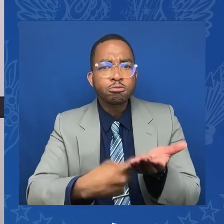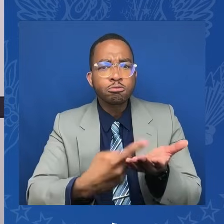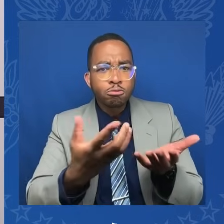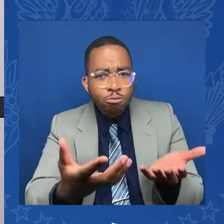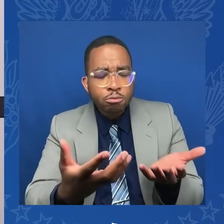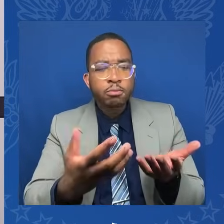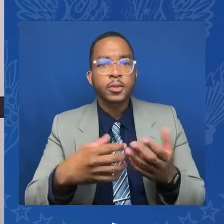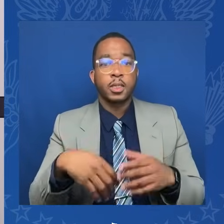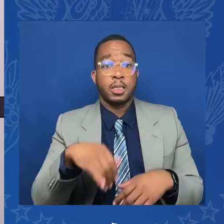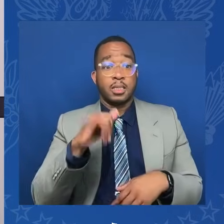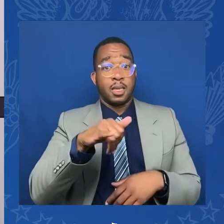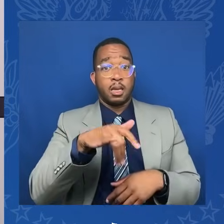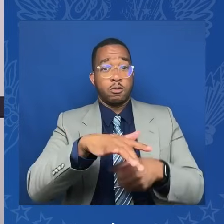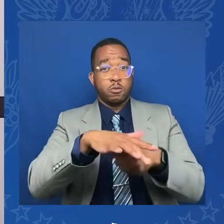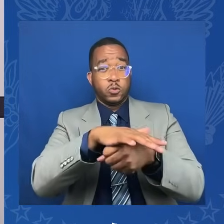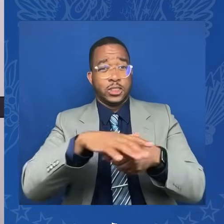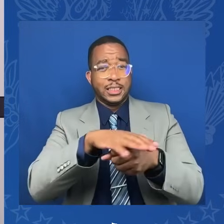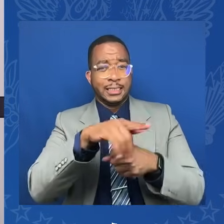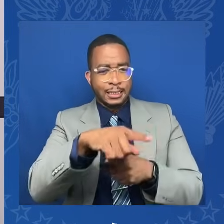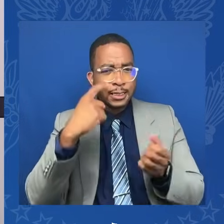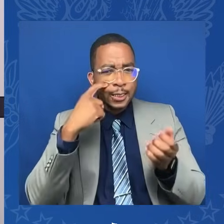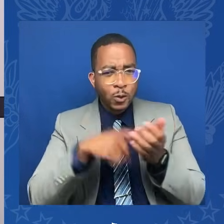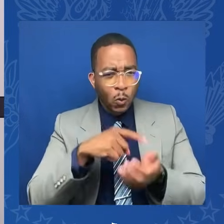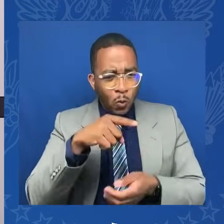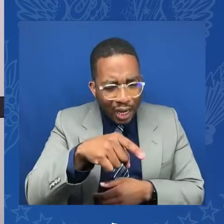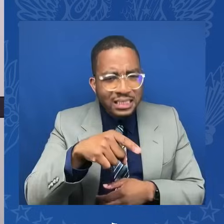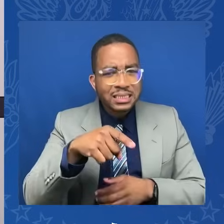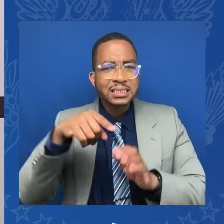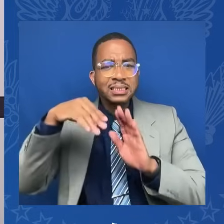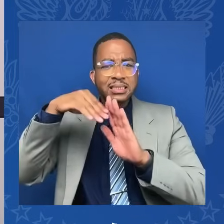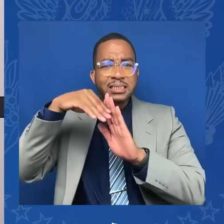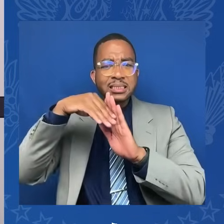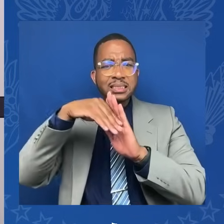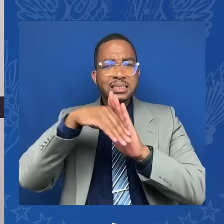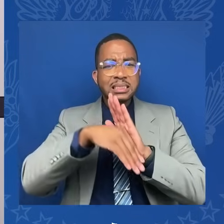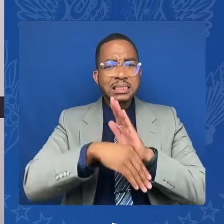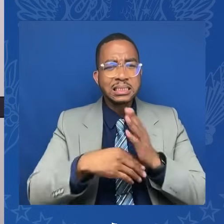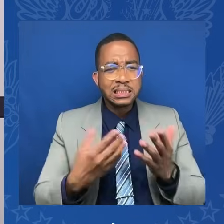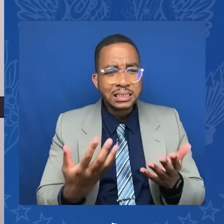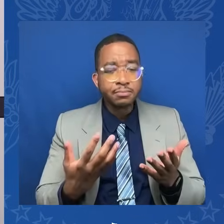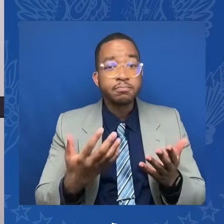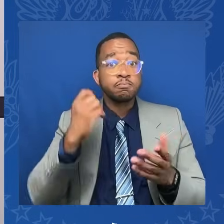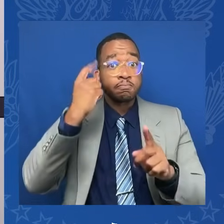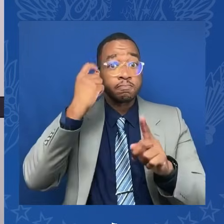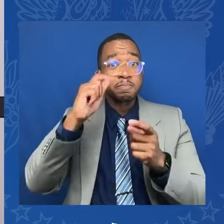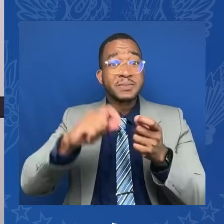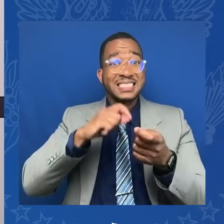in particular, in Lebanon, where we are working on de-escalation on the Blue Line